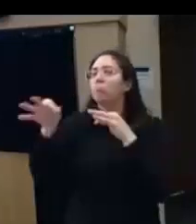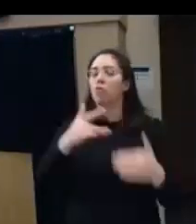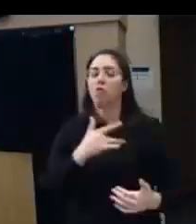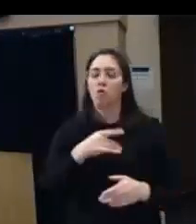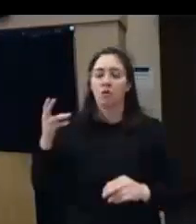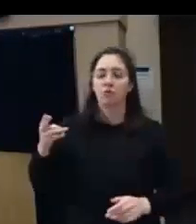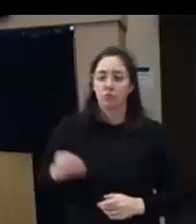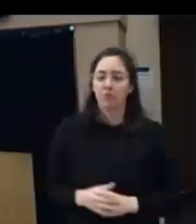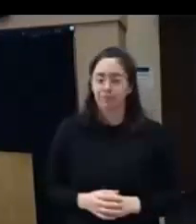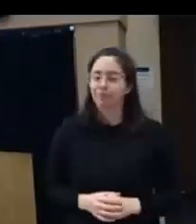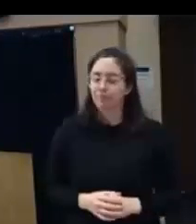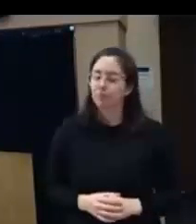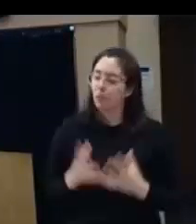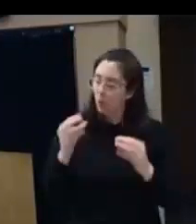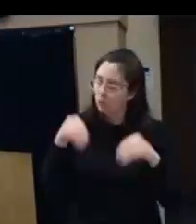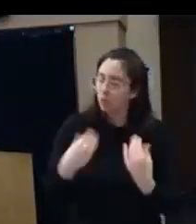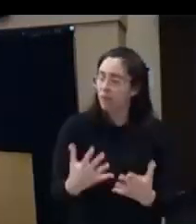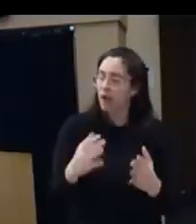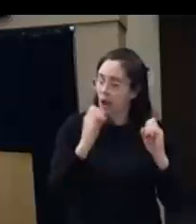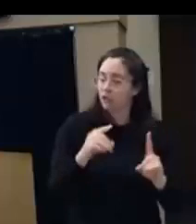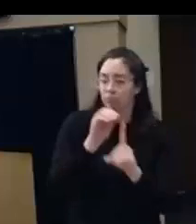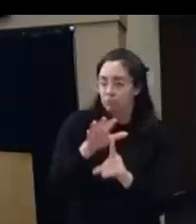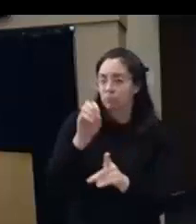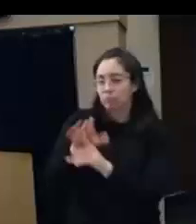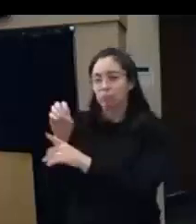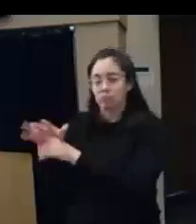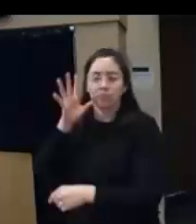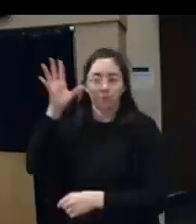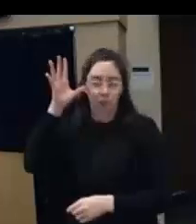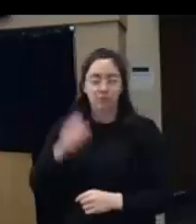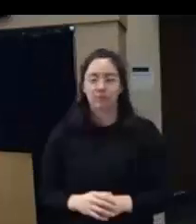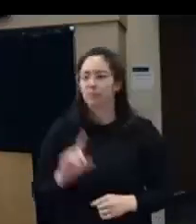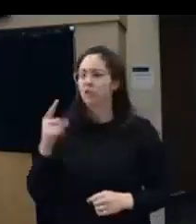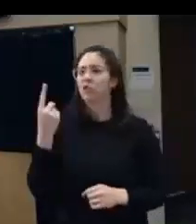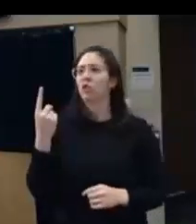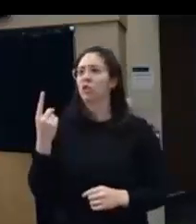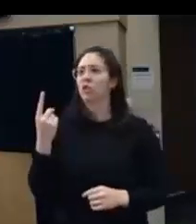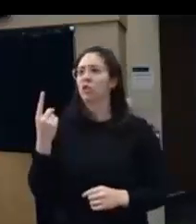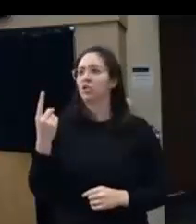we want to provide that education to parents too this is just a recent thing so I would say within